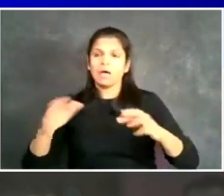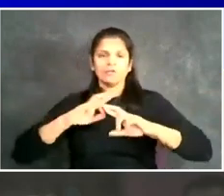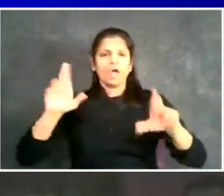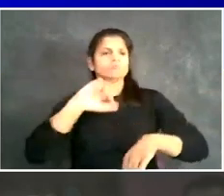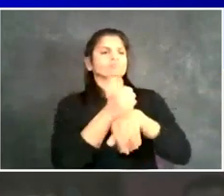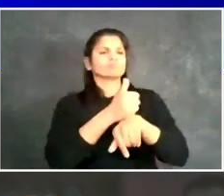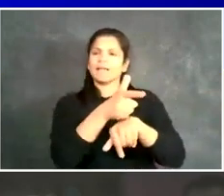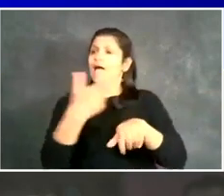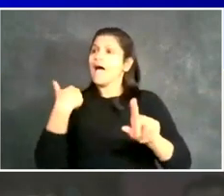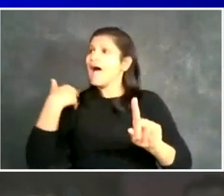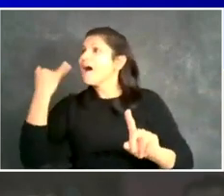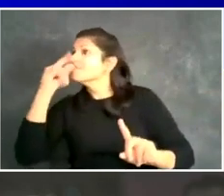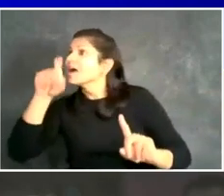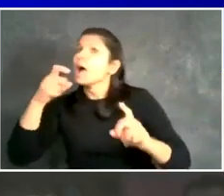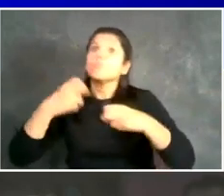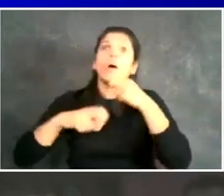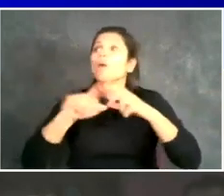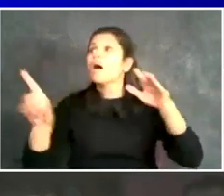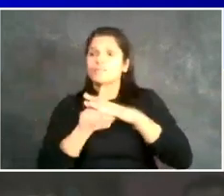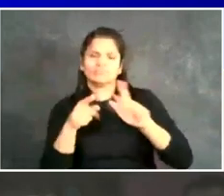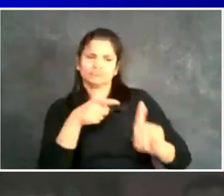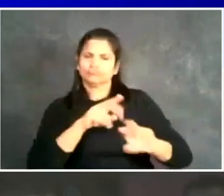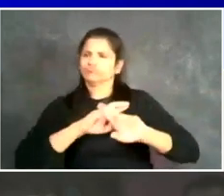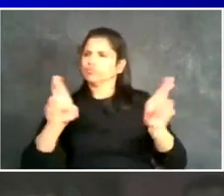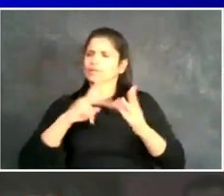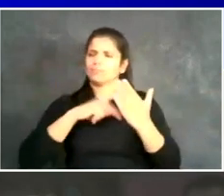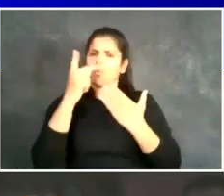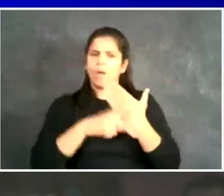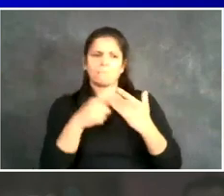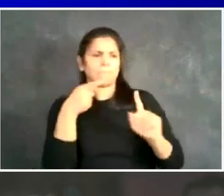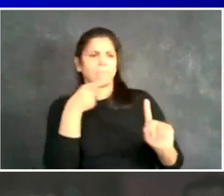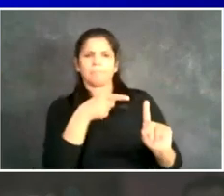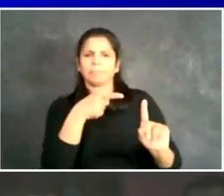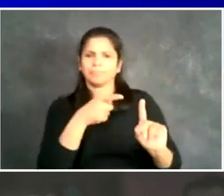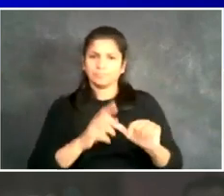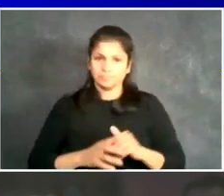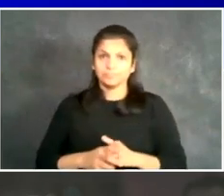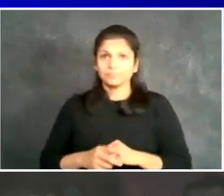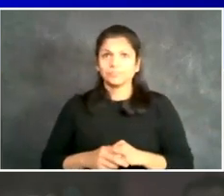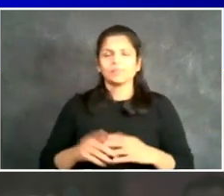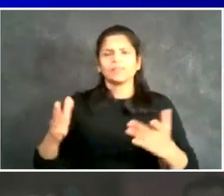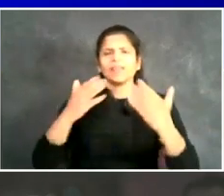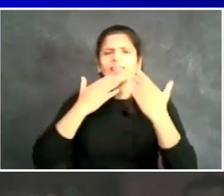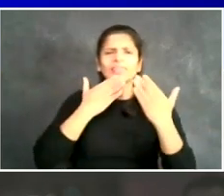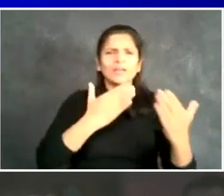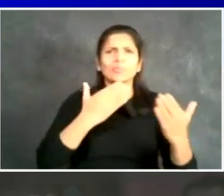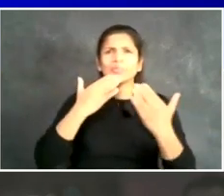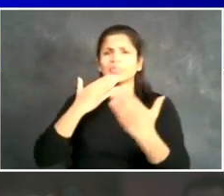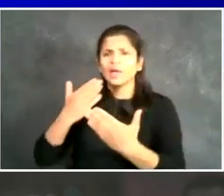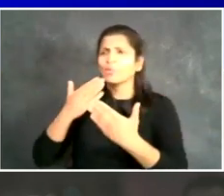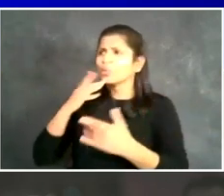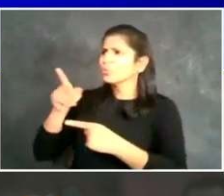WILL HAVE THESE SERVICES. I WANT TO THANK THE U.S.